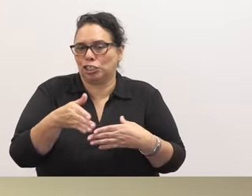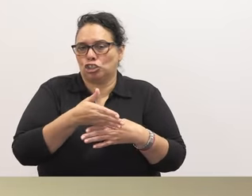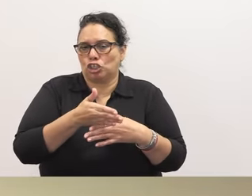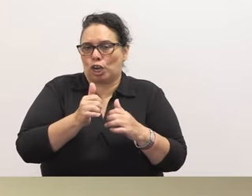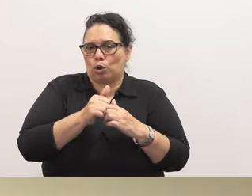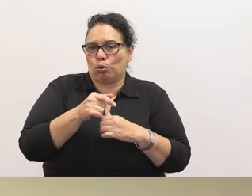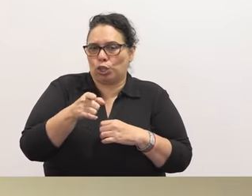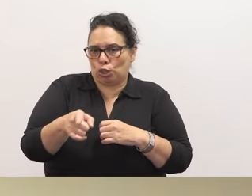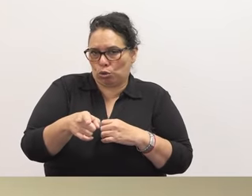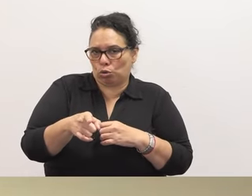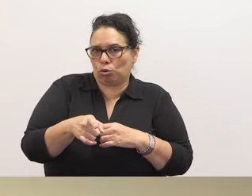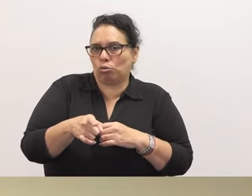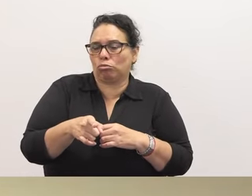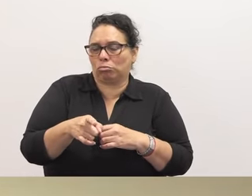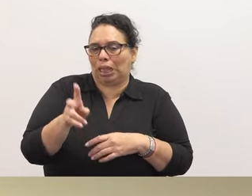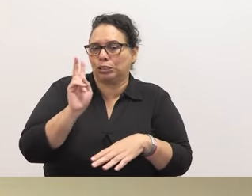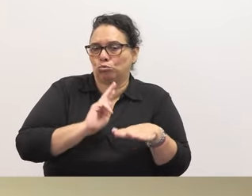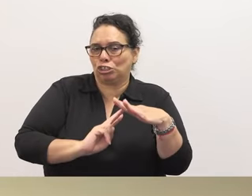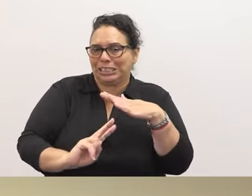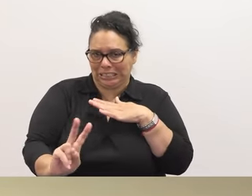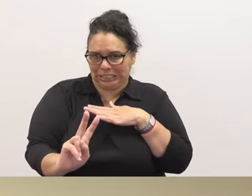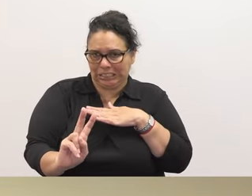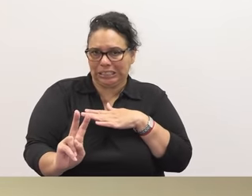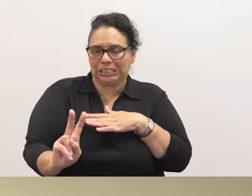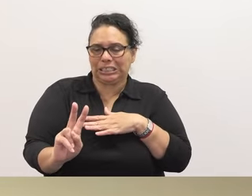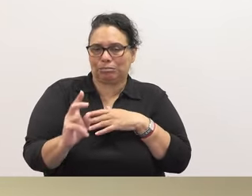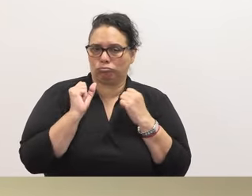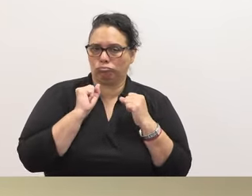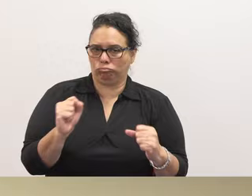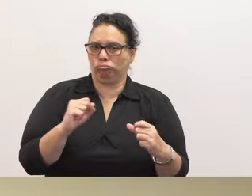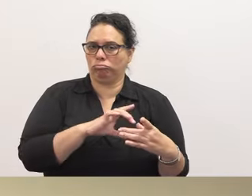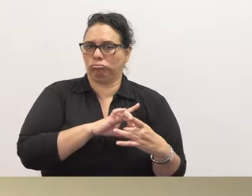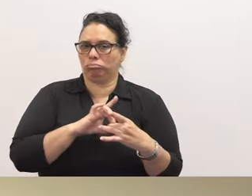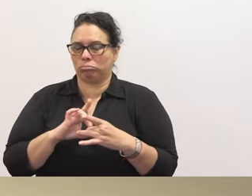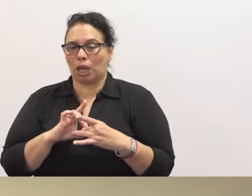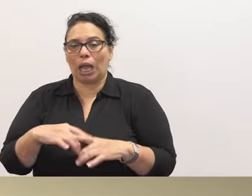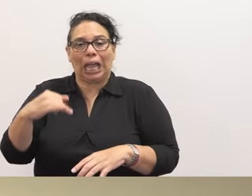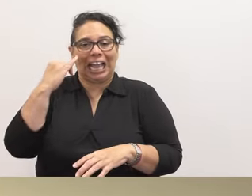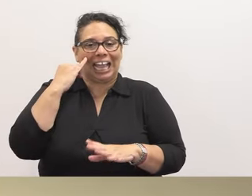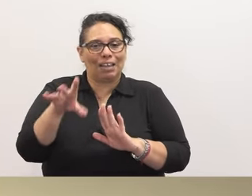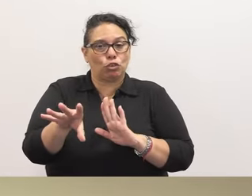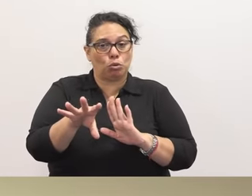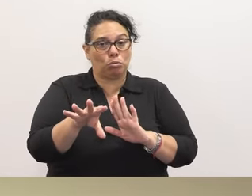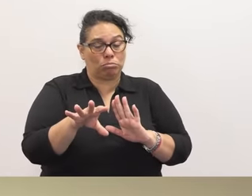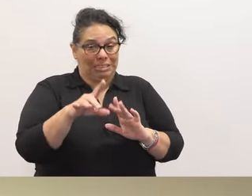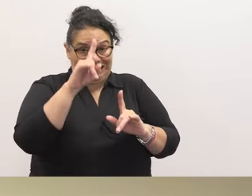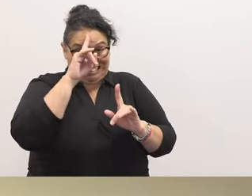that is most predictive that has the strongest correlation. And so if you pick all students, that's fine,